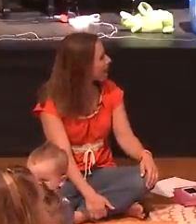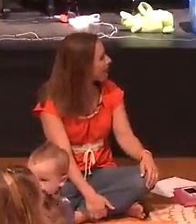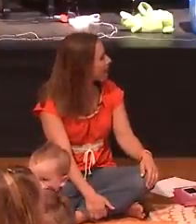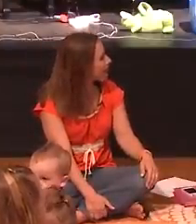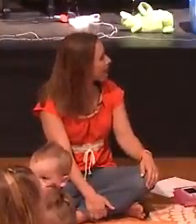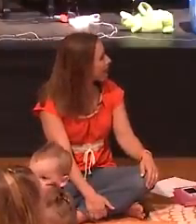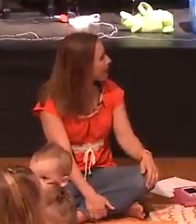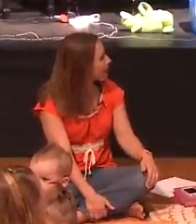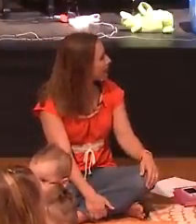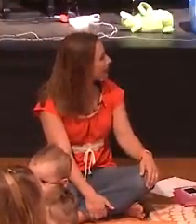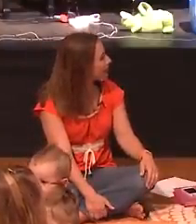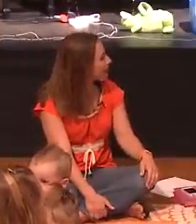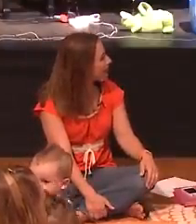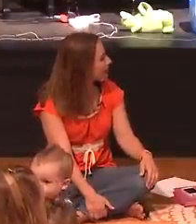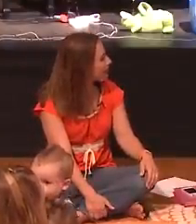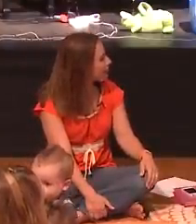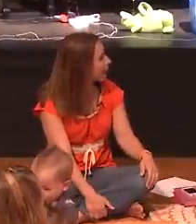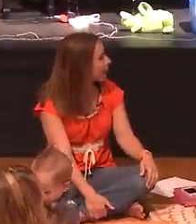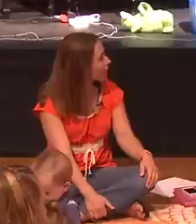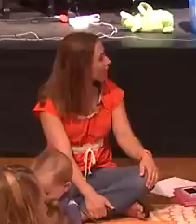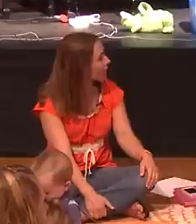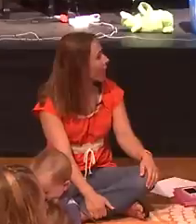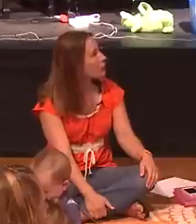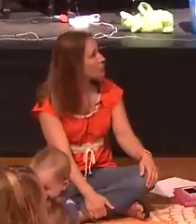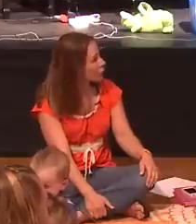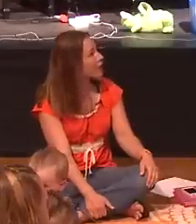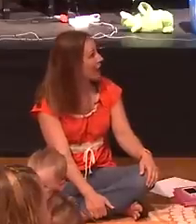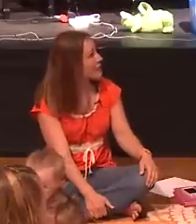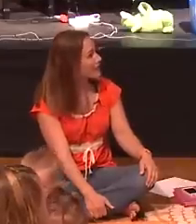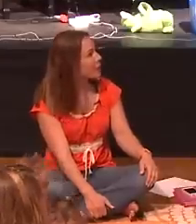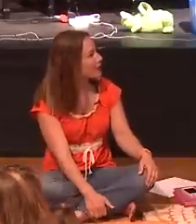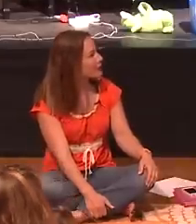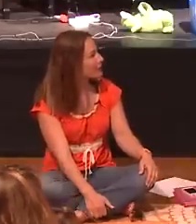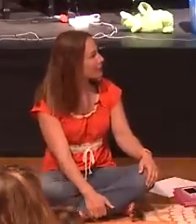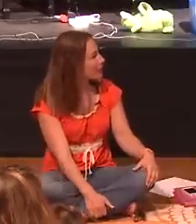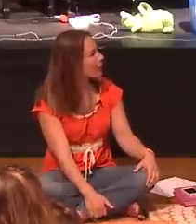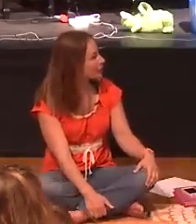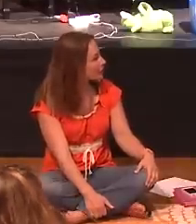and he didn't have too big of a vocabulary and it just took off. Wow and you started at 18 months. Okay, great.